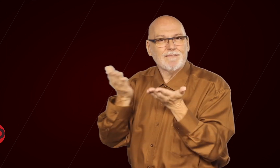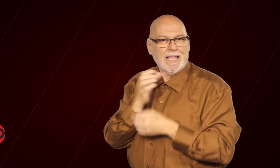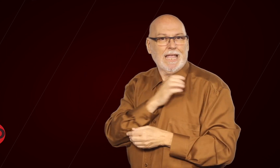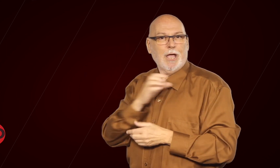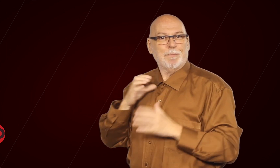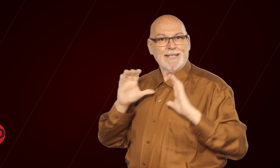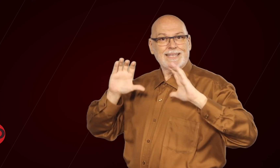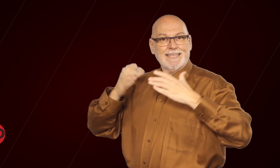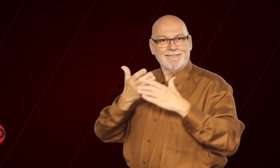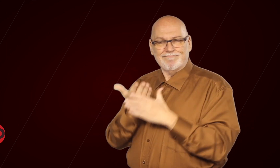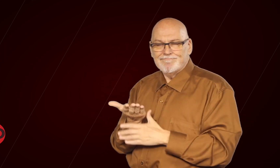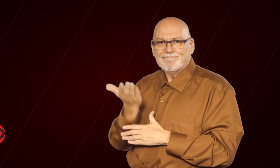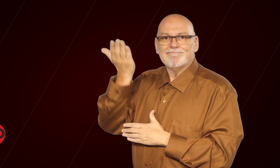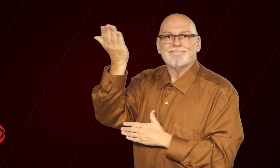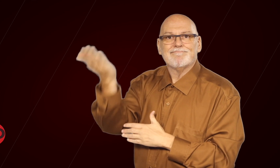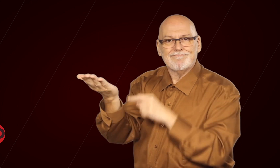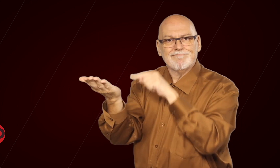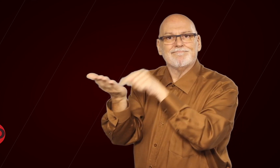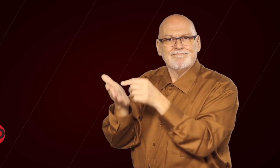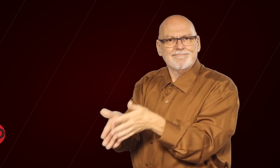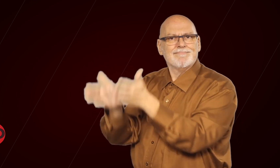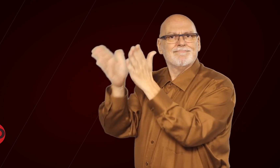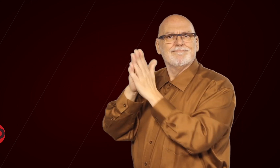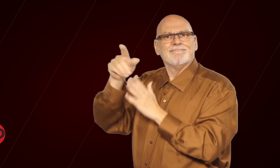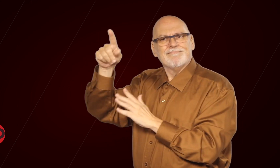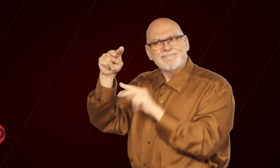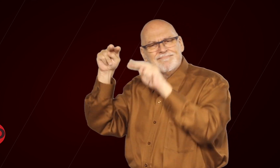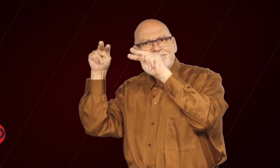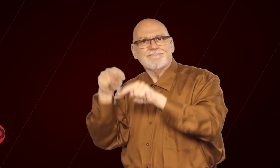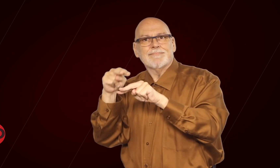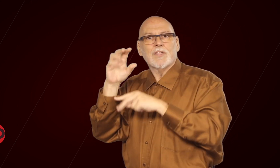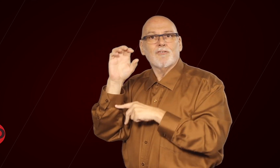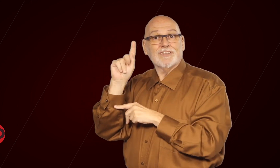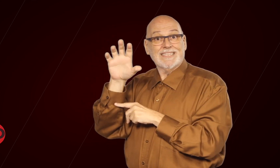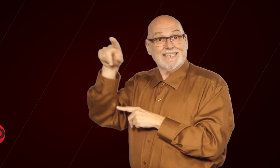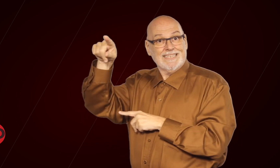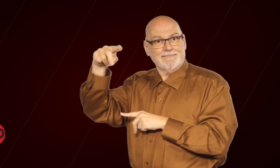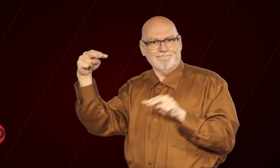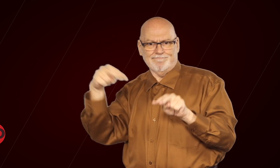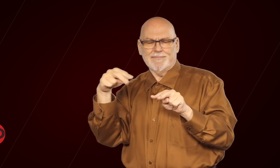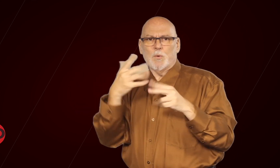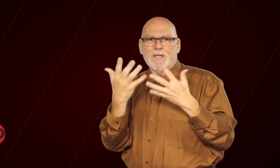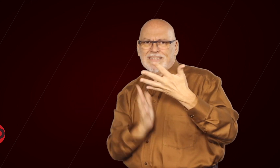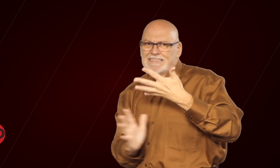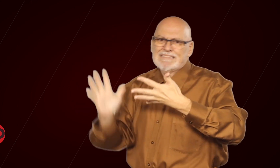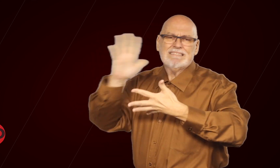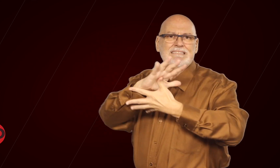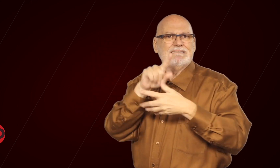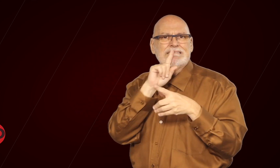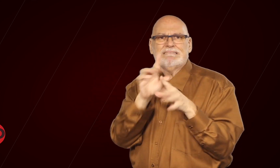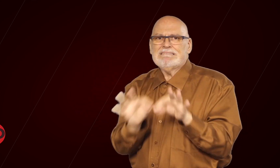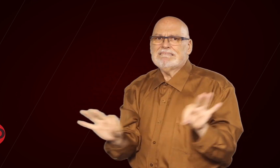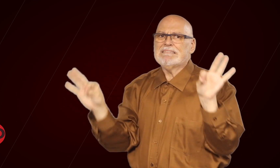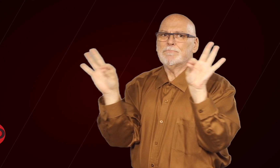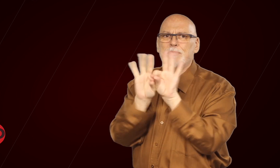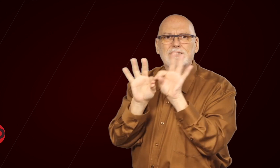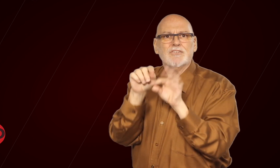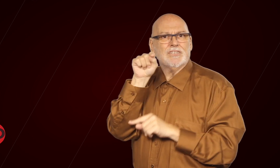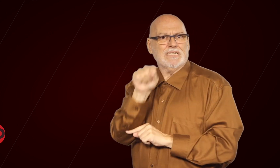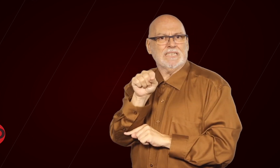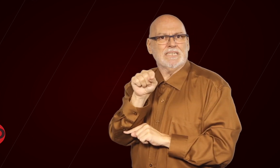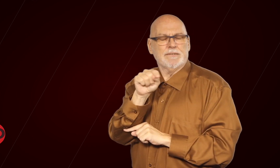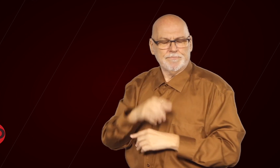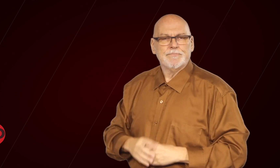filed a procedural request urging CRTC to prioritize this matter.